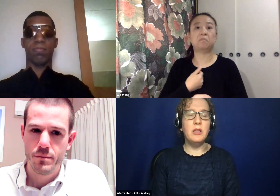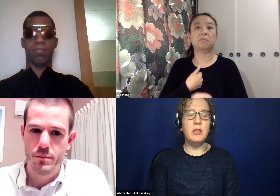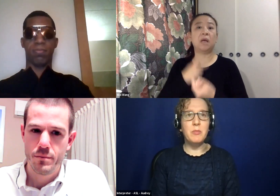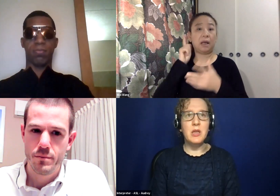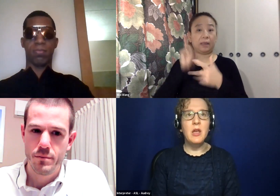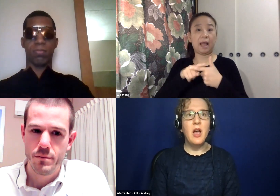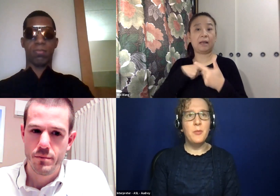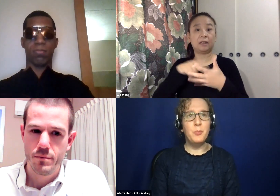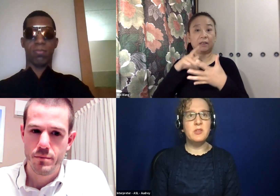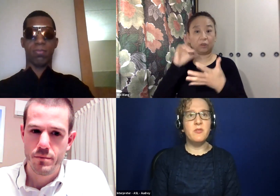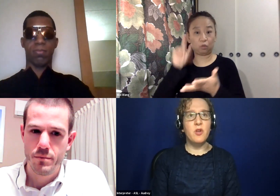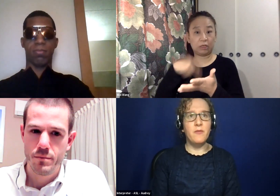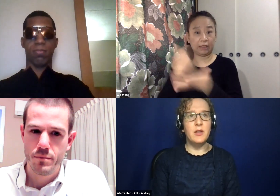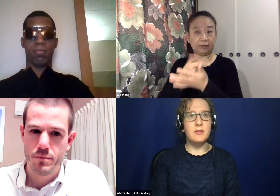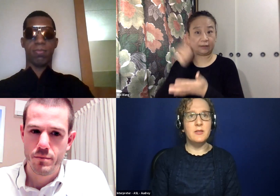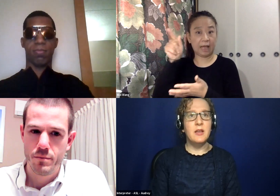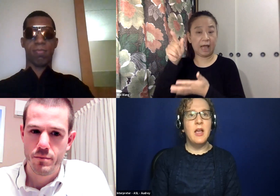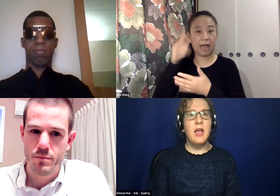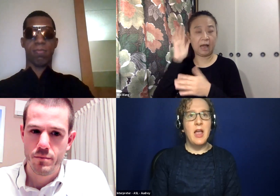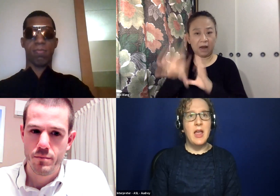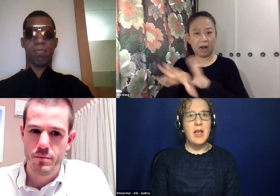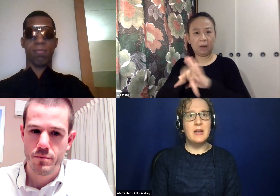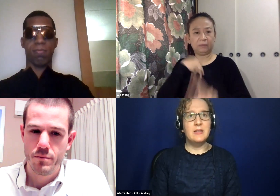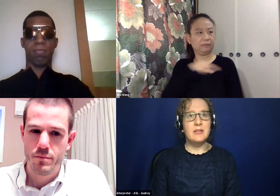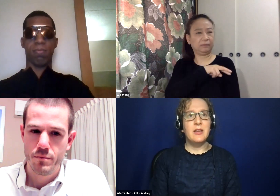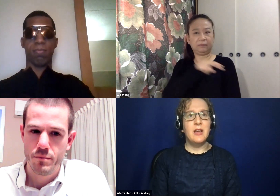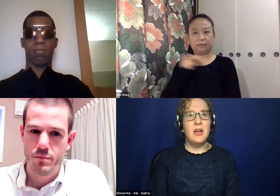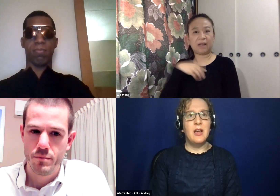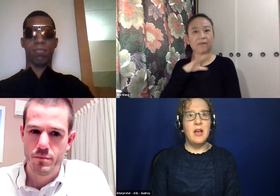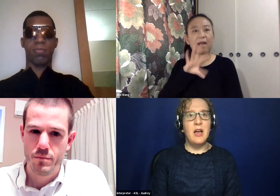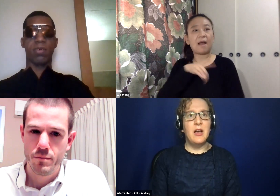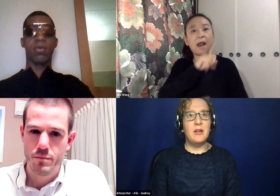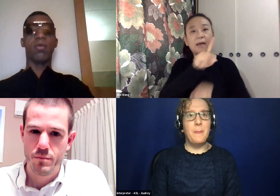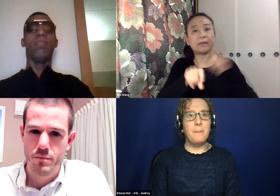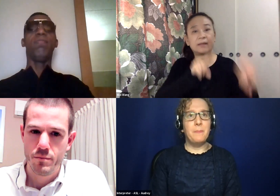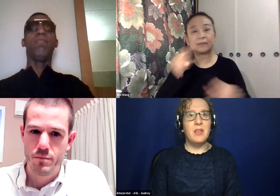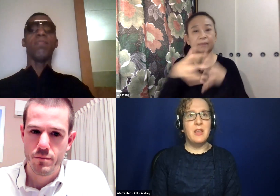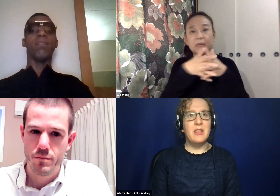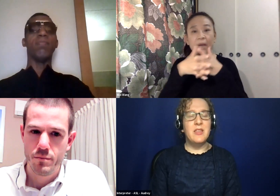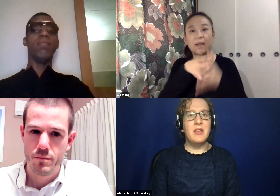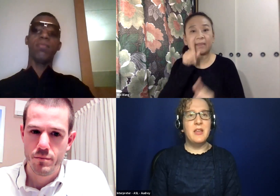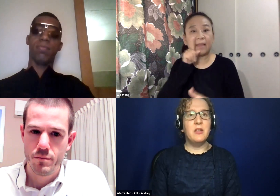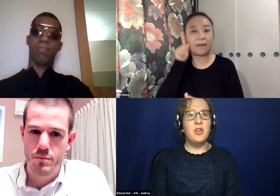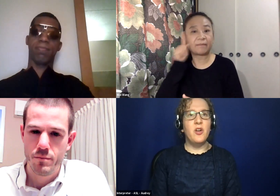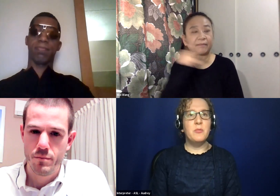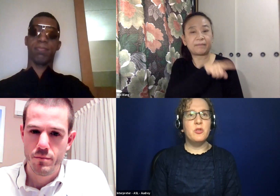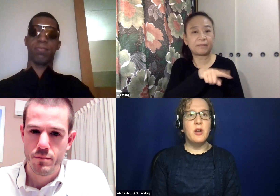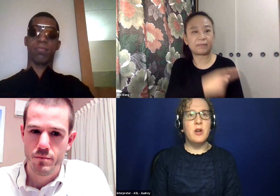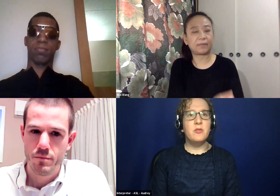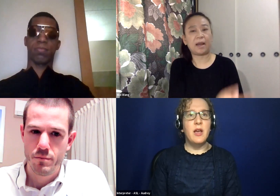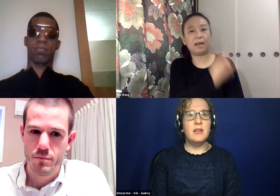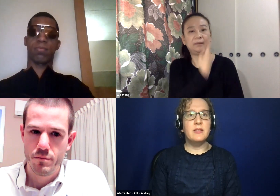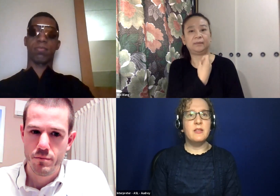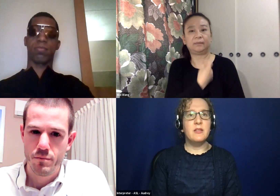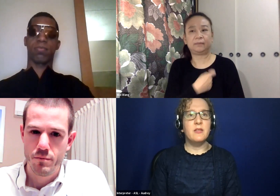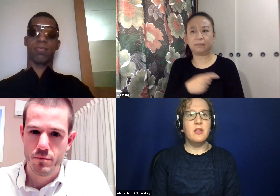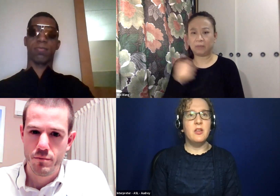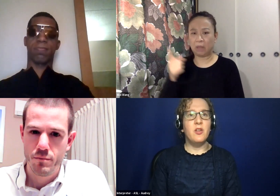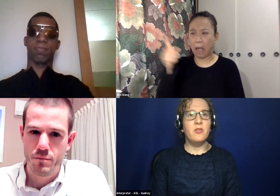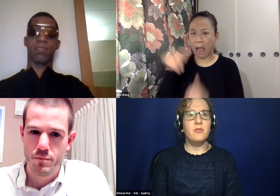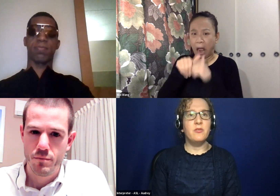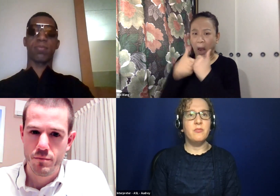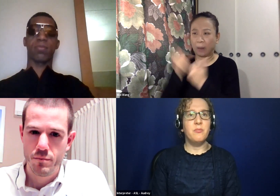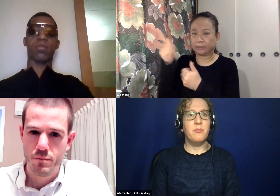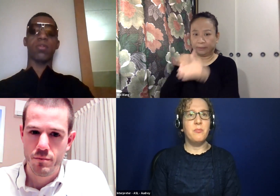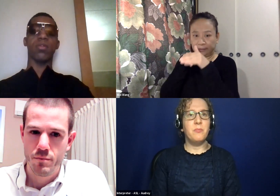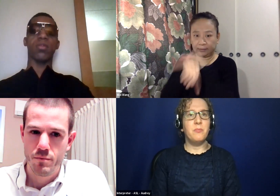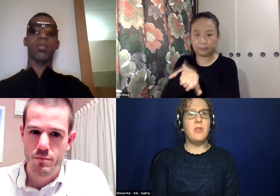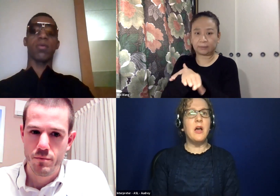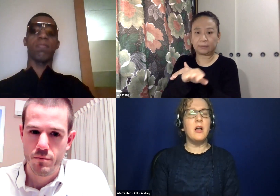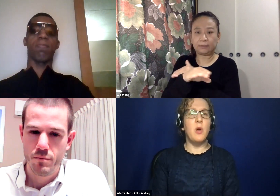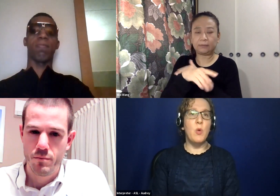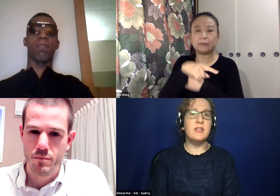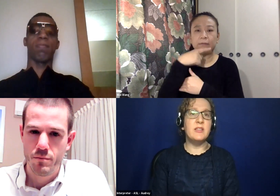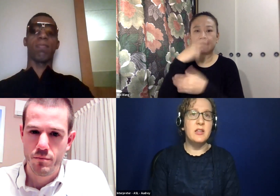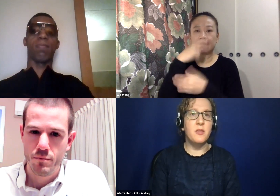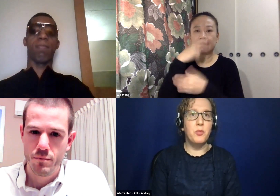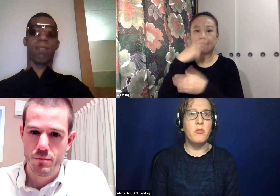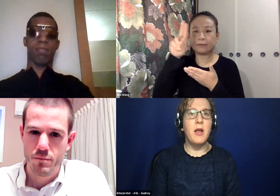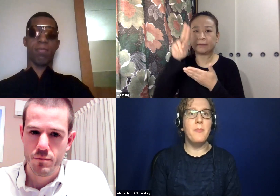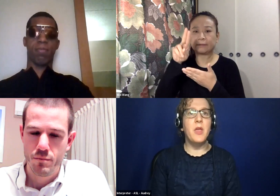really gave me a boost of confidence, and then I'm trying to ask once I got into the program,